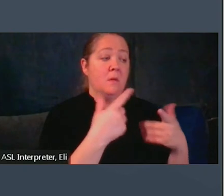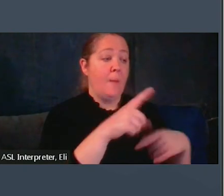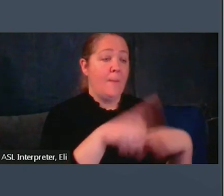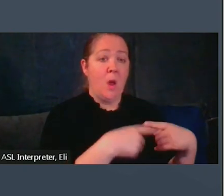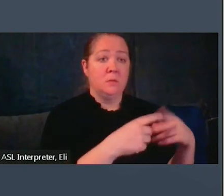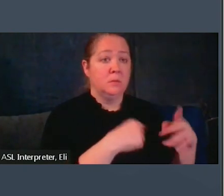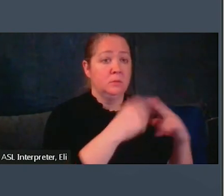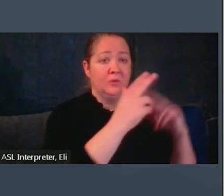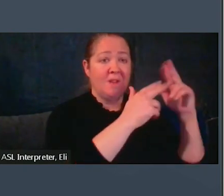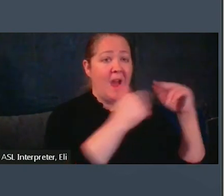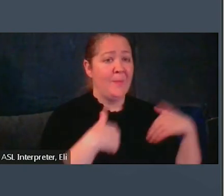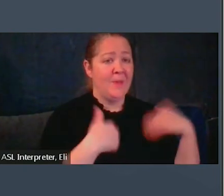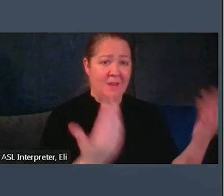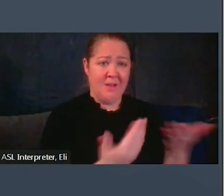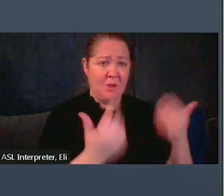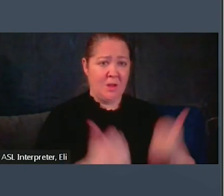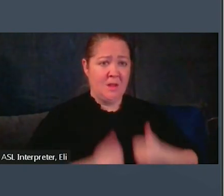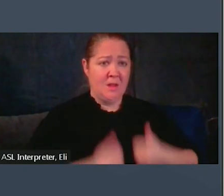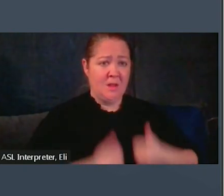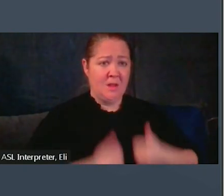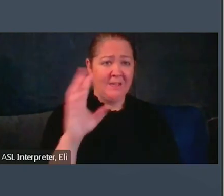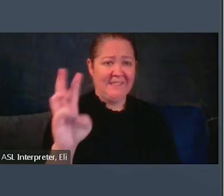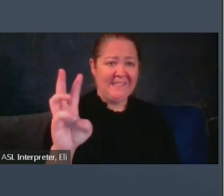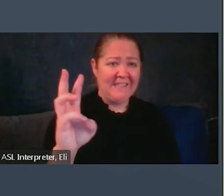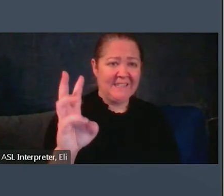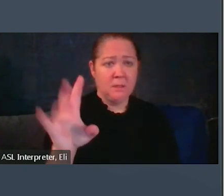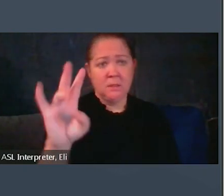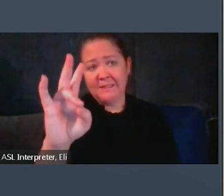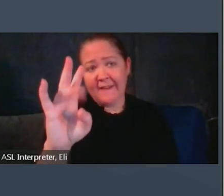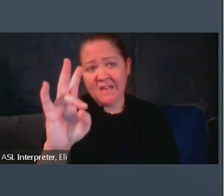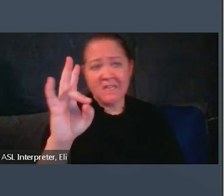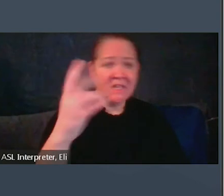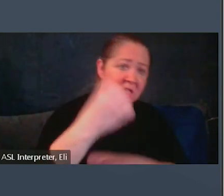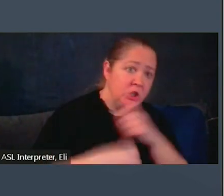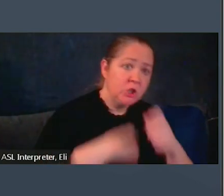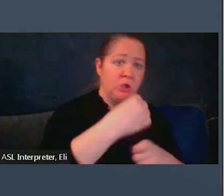And I think any indication that there was notices disingenuous,